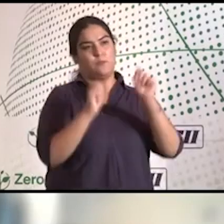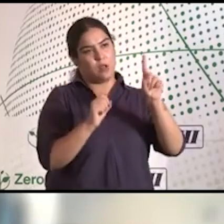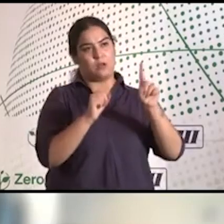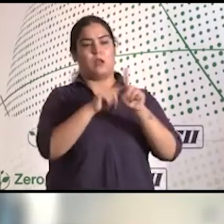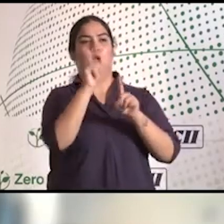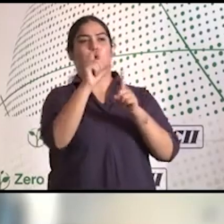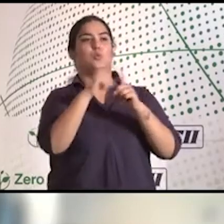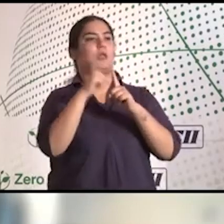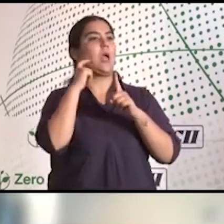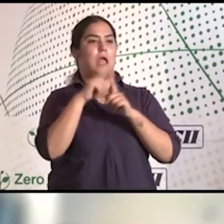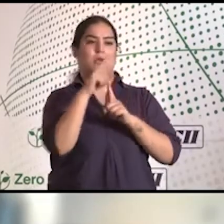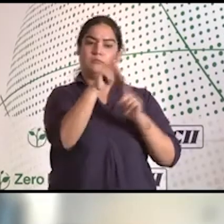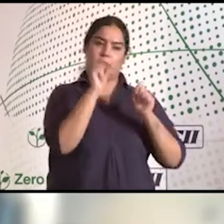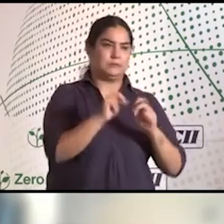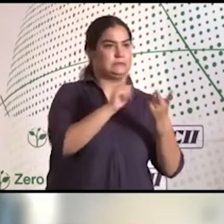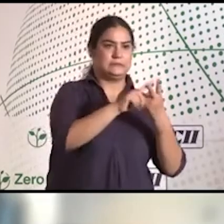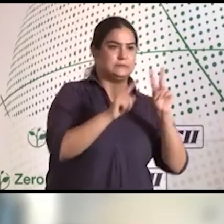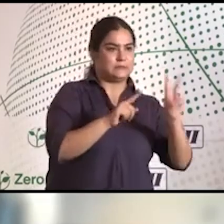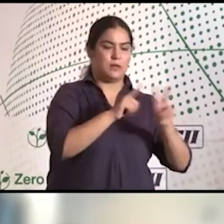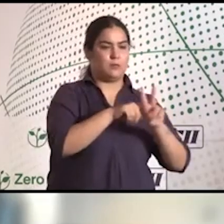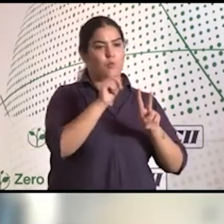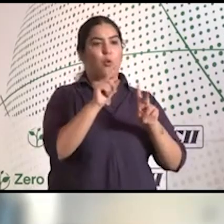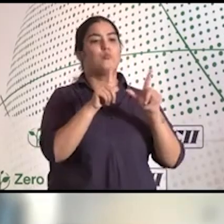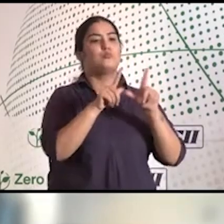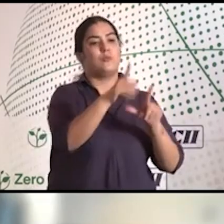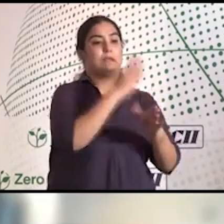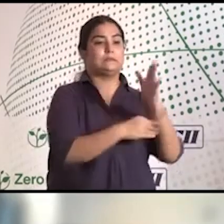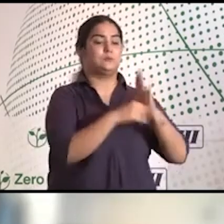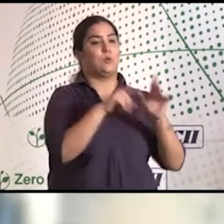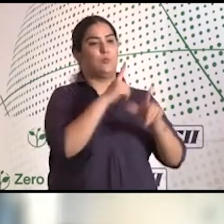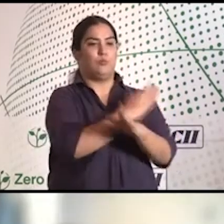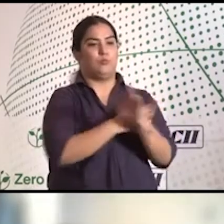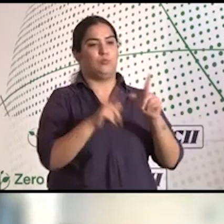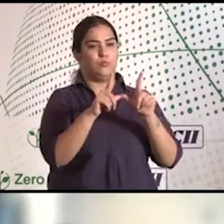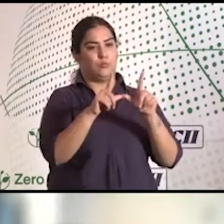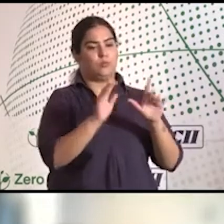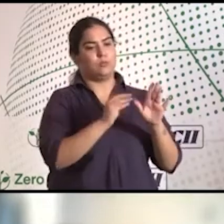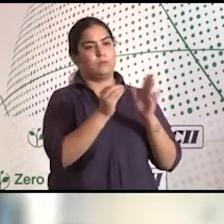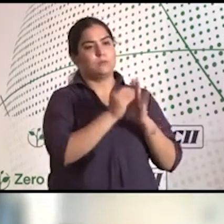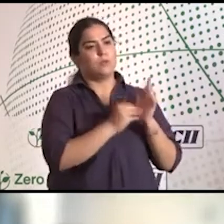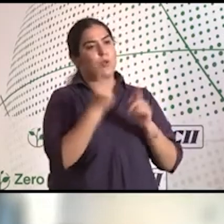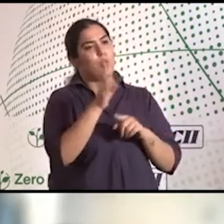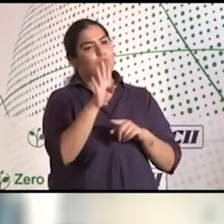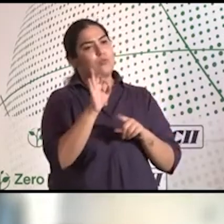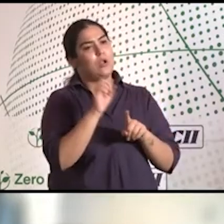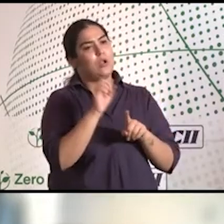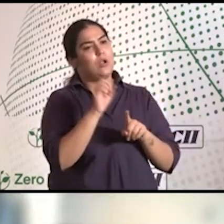disability identification. Only 40% of BW